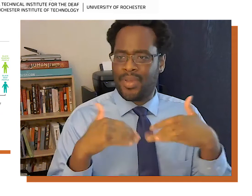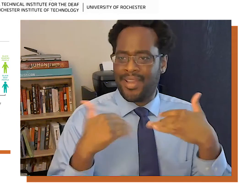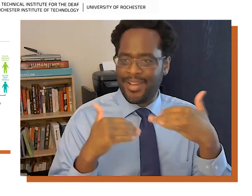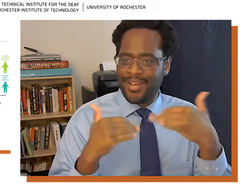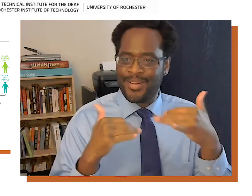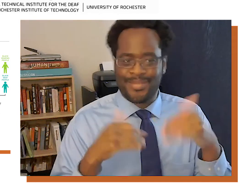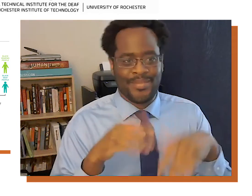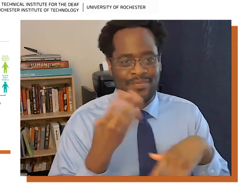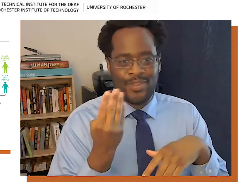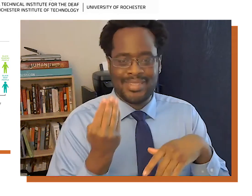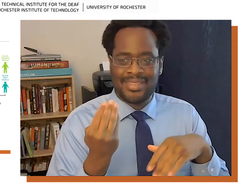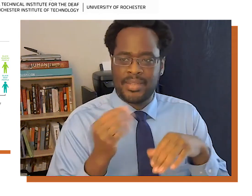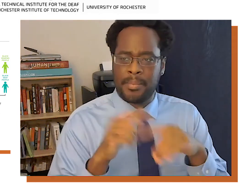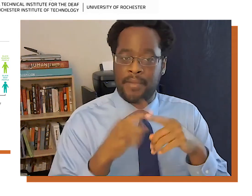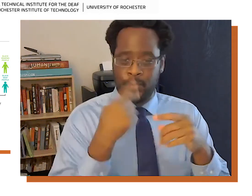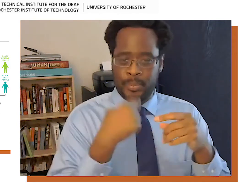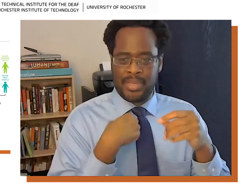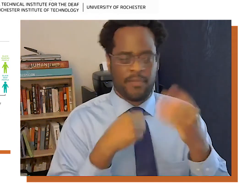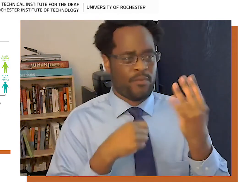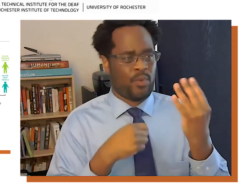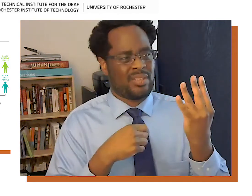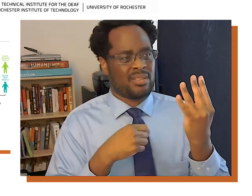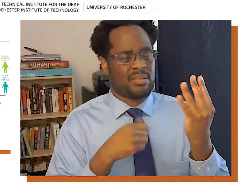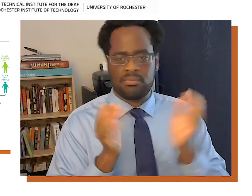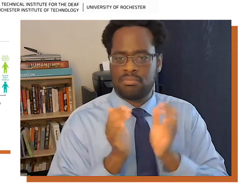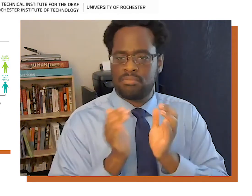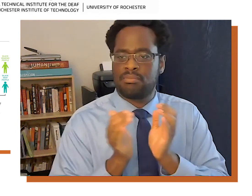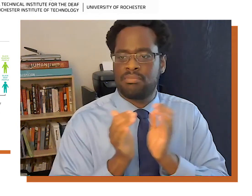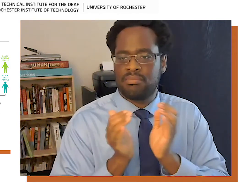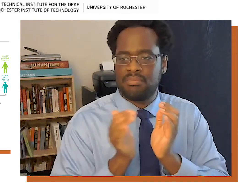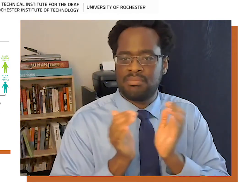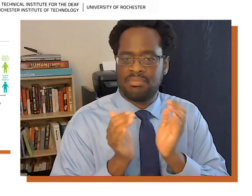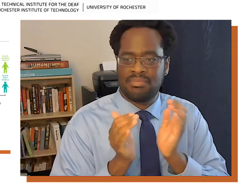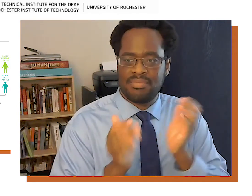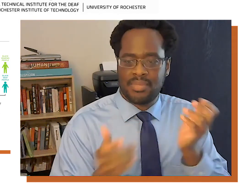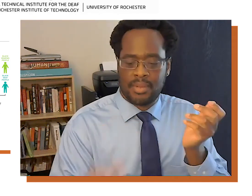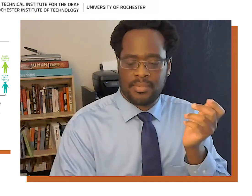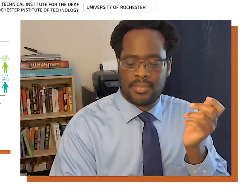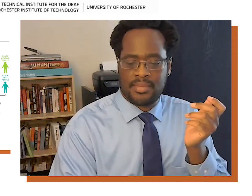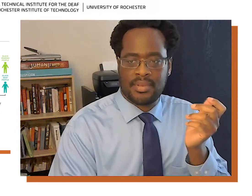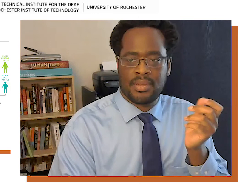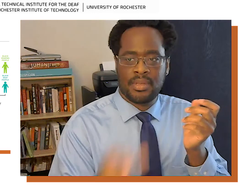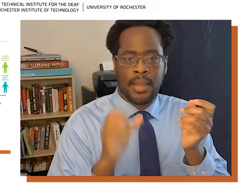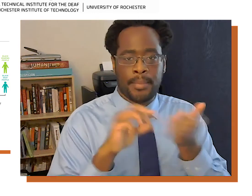I thought, "Wow. 14," but that's a very small number.